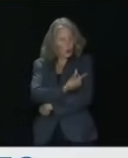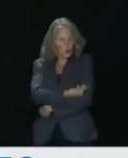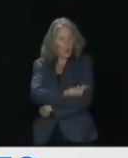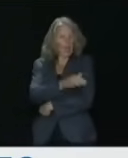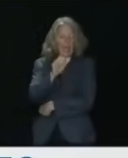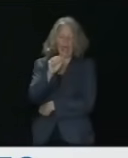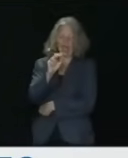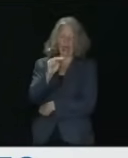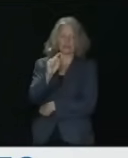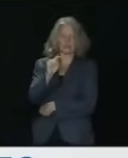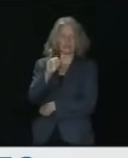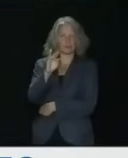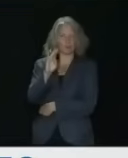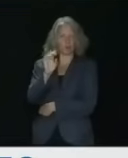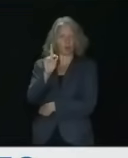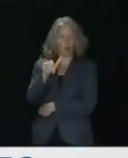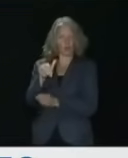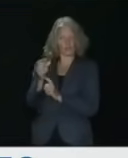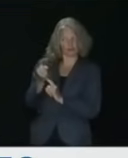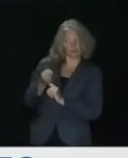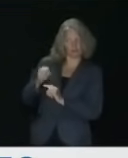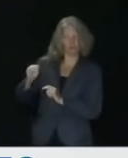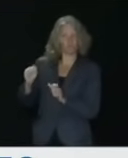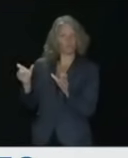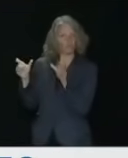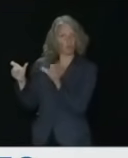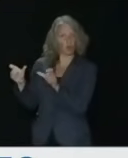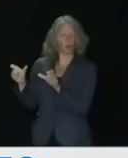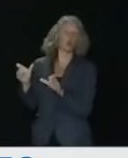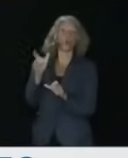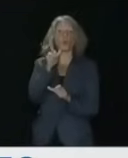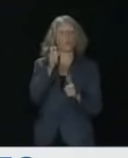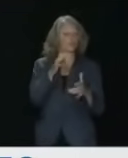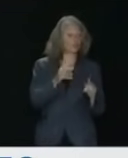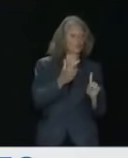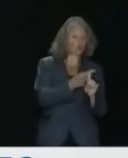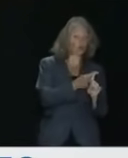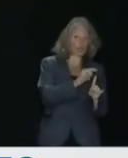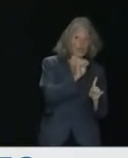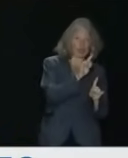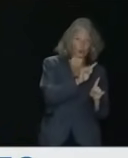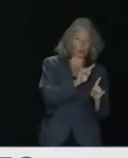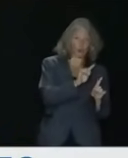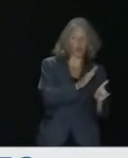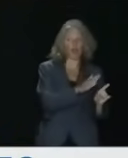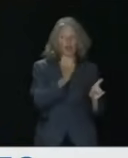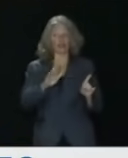SHOW THAT IF YOU MEASURE ANTIBODY RESPONSE IN SOMEONE WHO